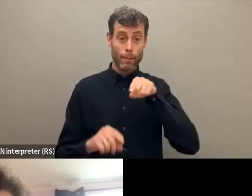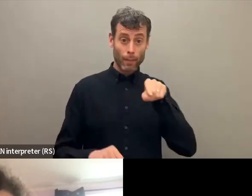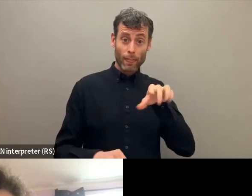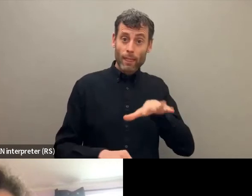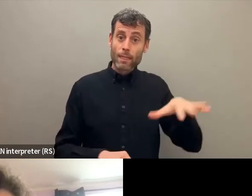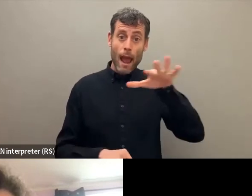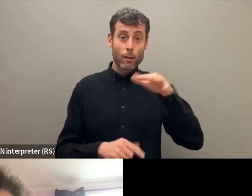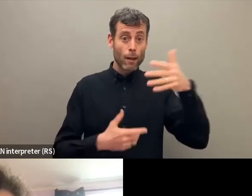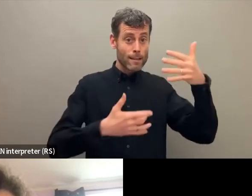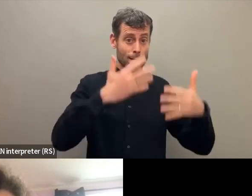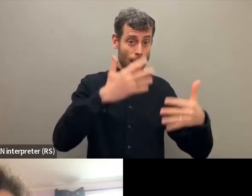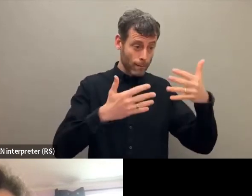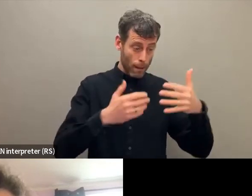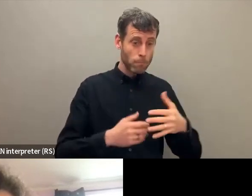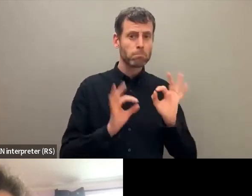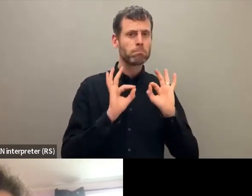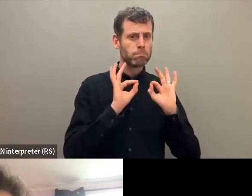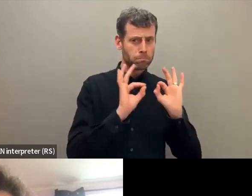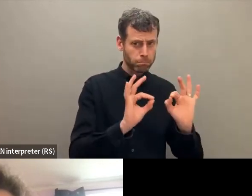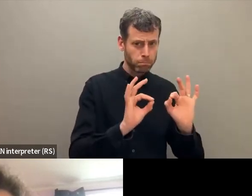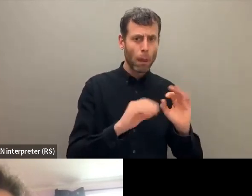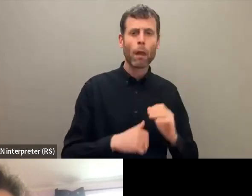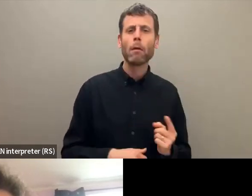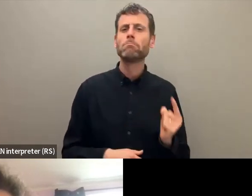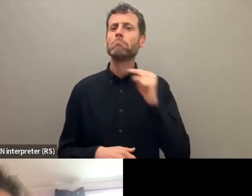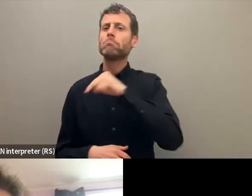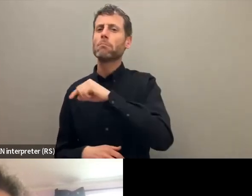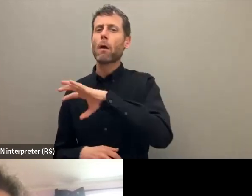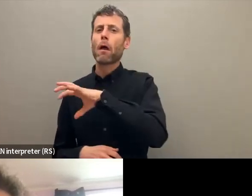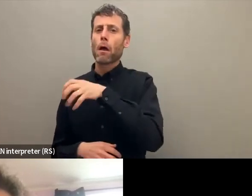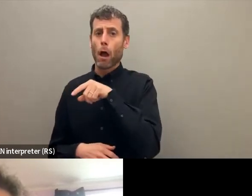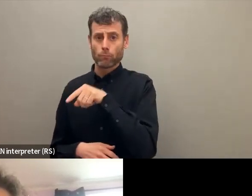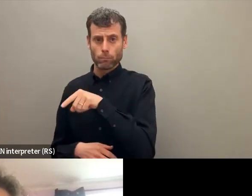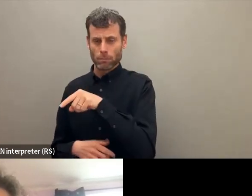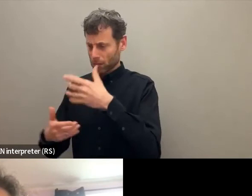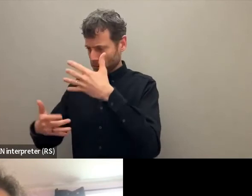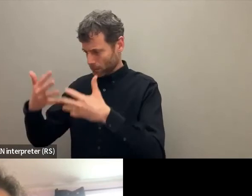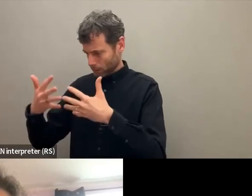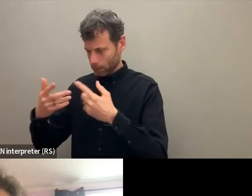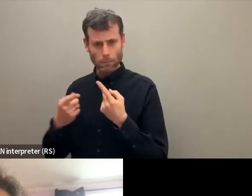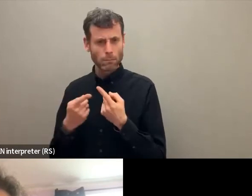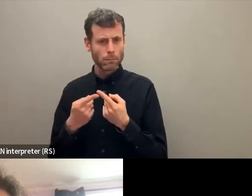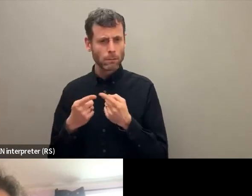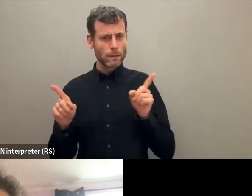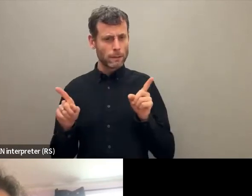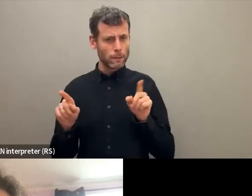Sophie Mitra: So please. Sophie Mitra: Try to type your question, or maybe a keep your question for later when, hopefully this will be working.